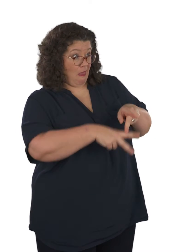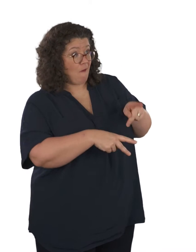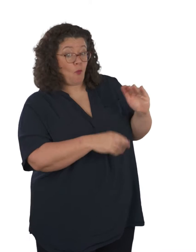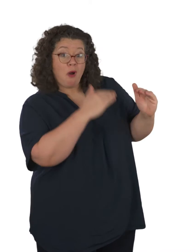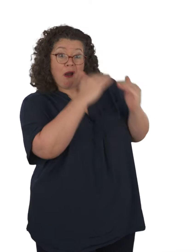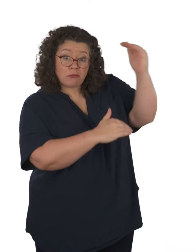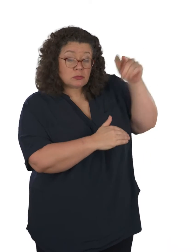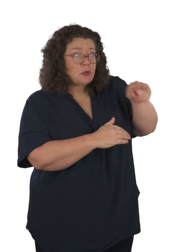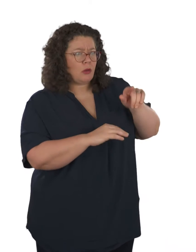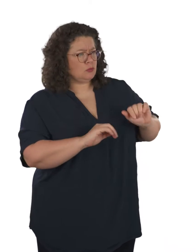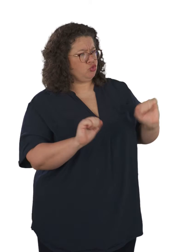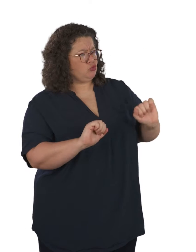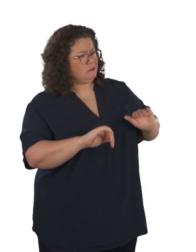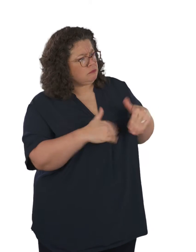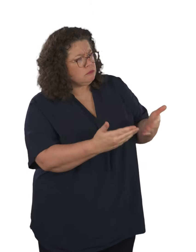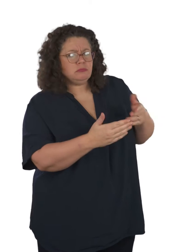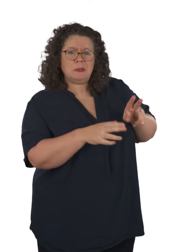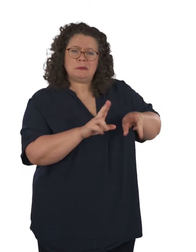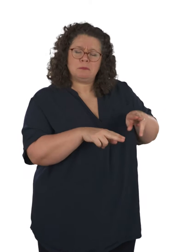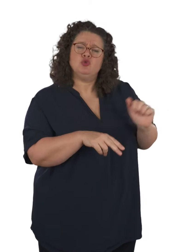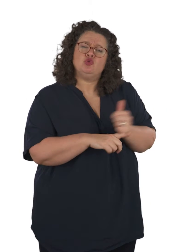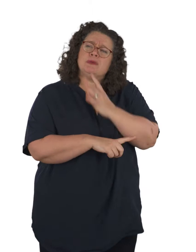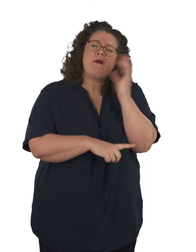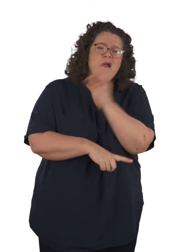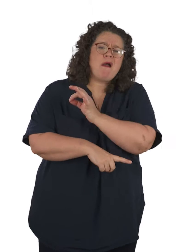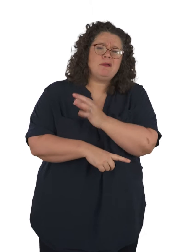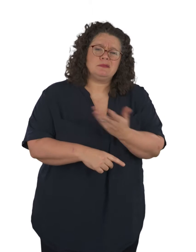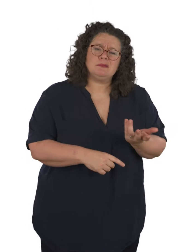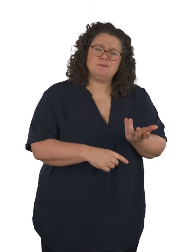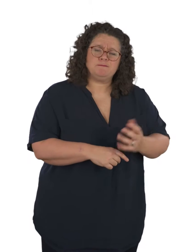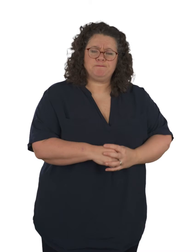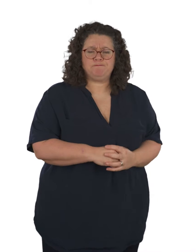If the adult you care for hasn't been offered an assessment, you should ask for one.